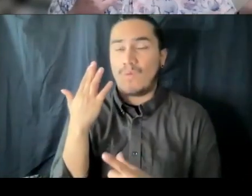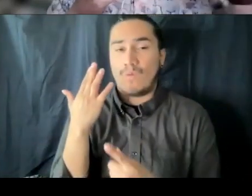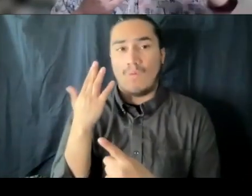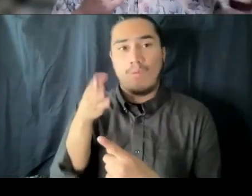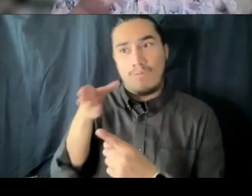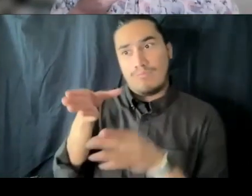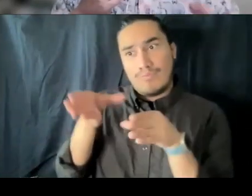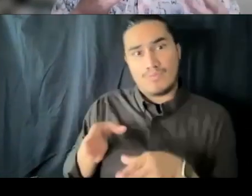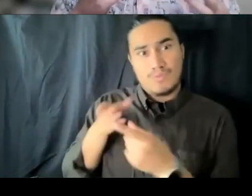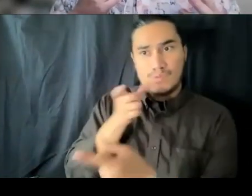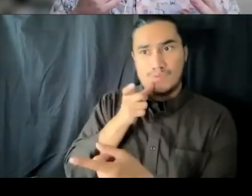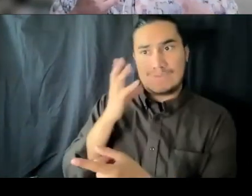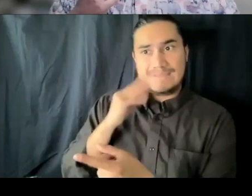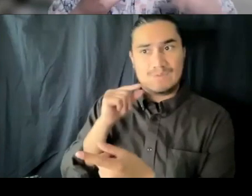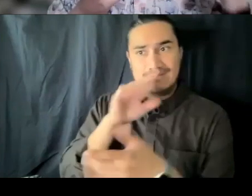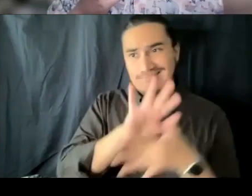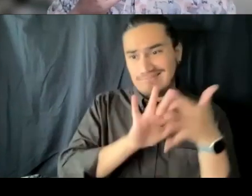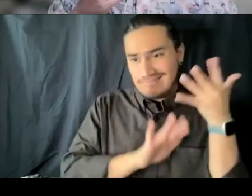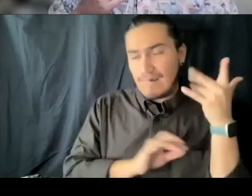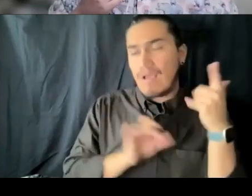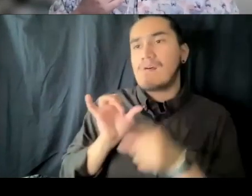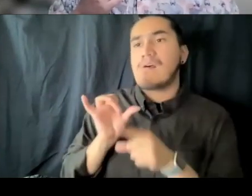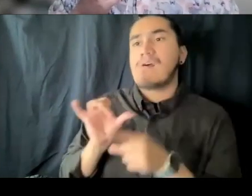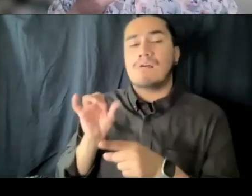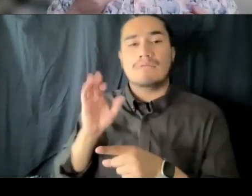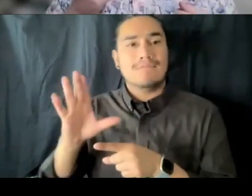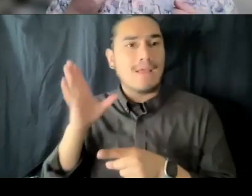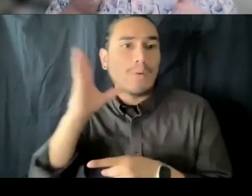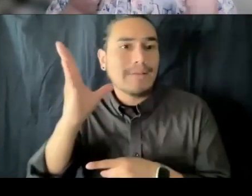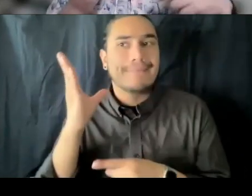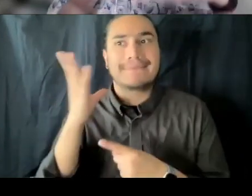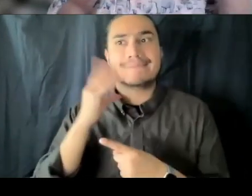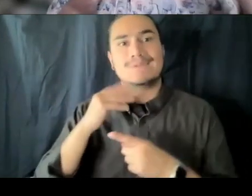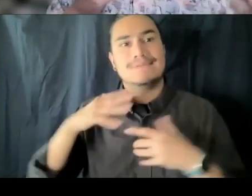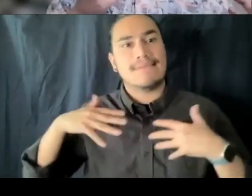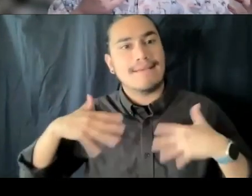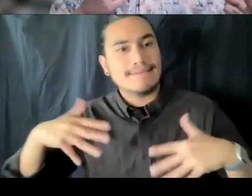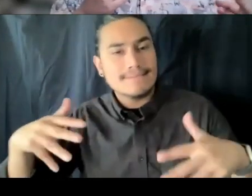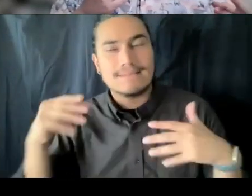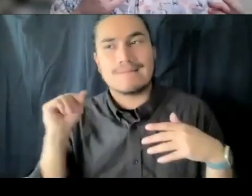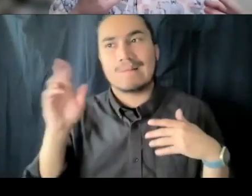are an increased likelihood of feeling anxious and disconnected